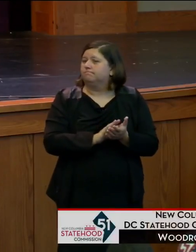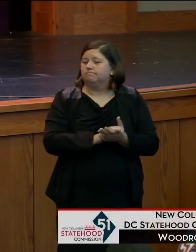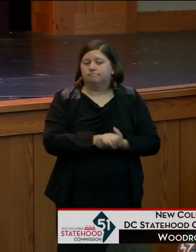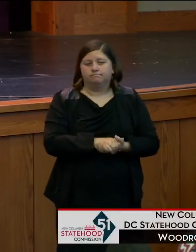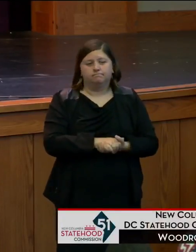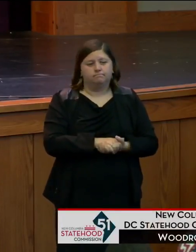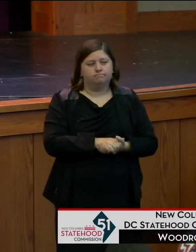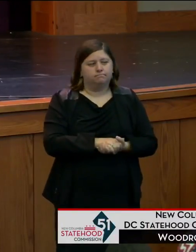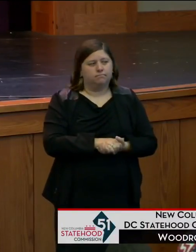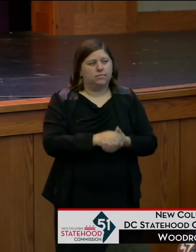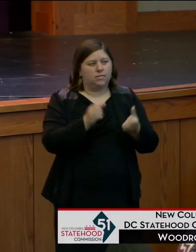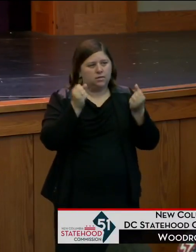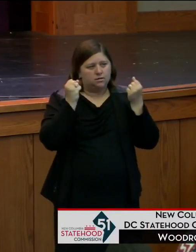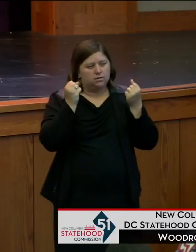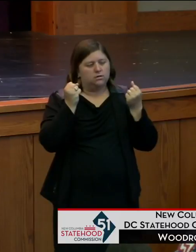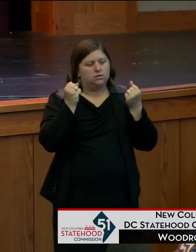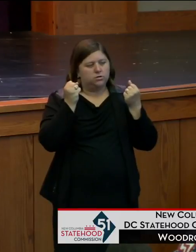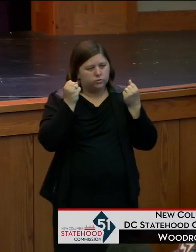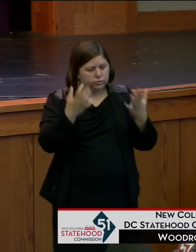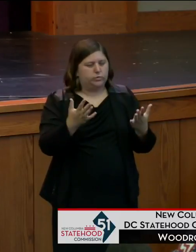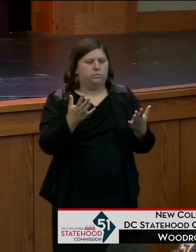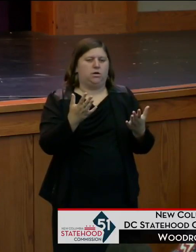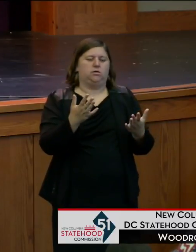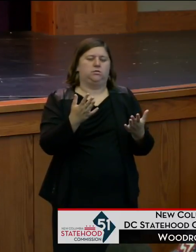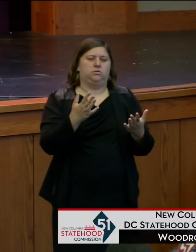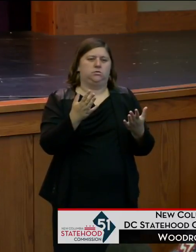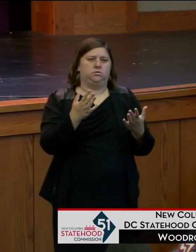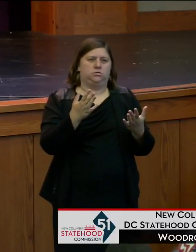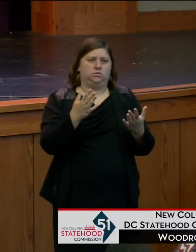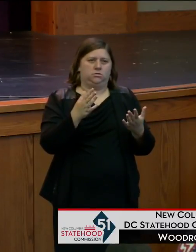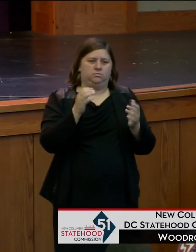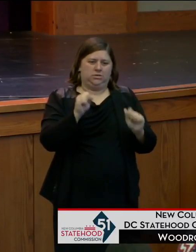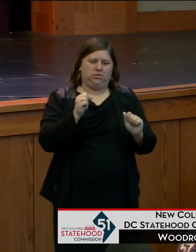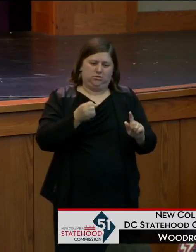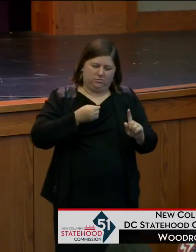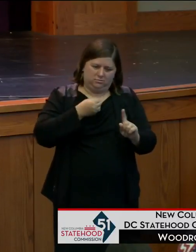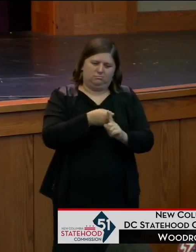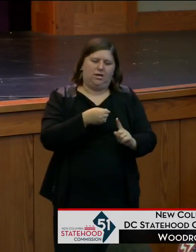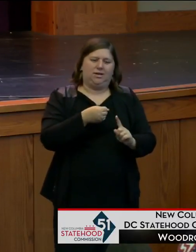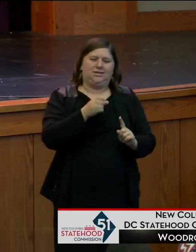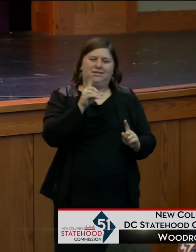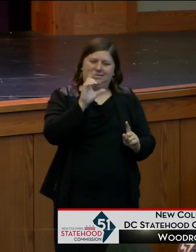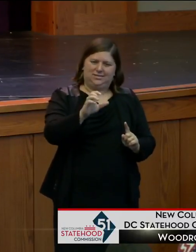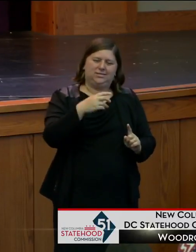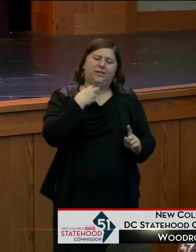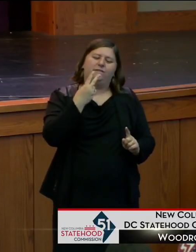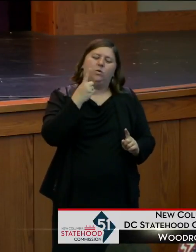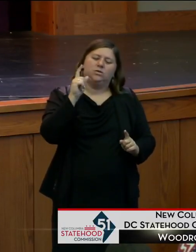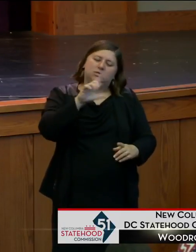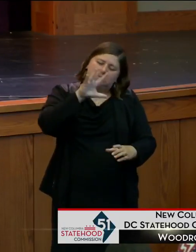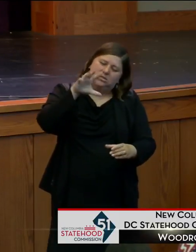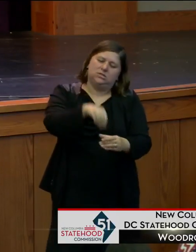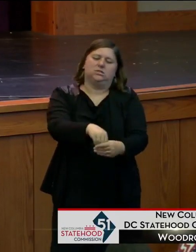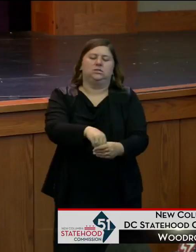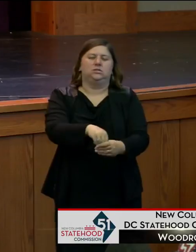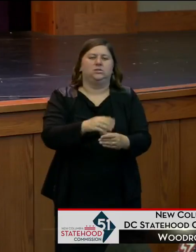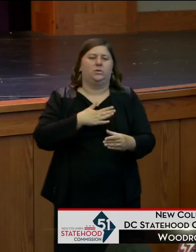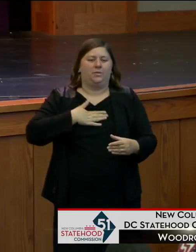THERE IS TOO MUCH AT STAKE ON THE NATIONAL AND LOCAL LEVEL AND THE DISTRICT'S VOICE NEEDS TO BE HEARD SO PLEASE CONTINUE THE